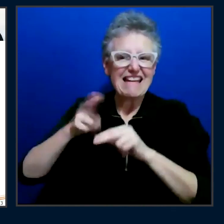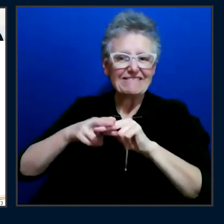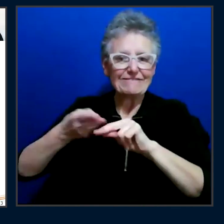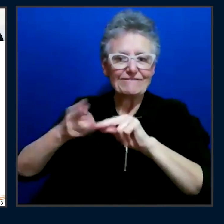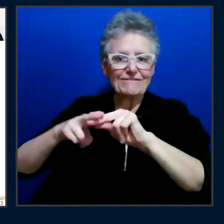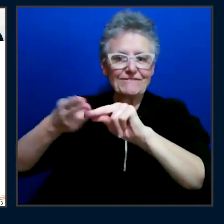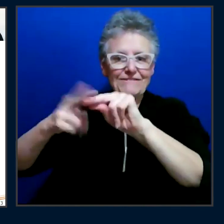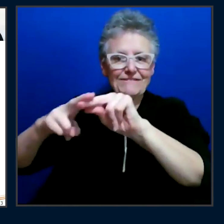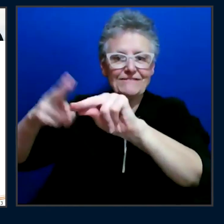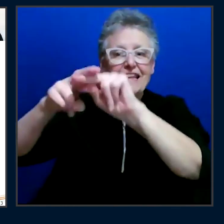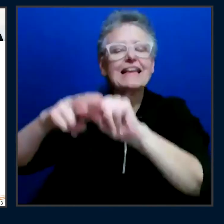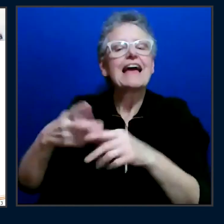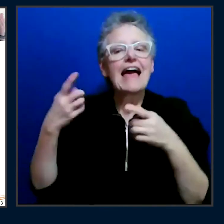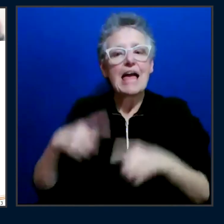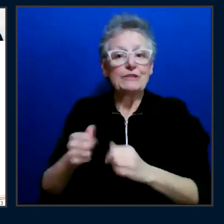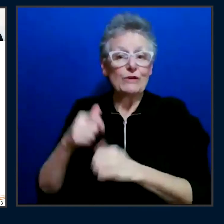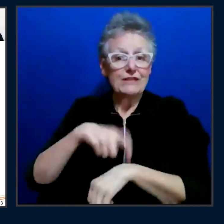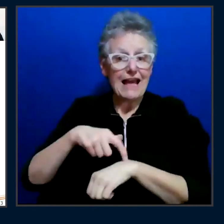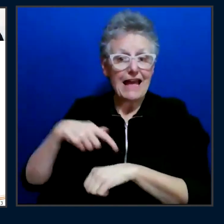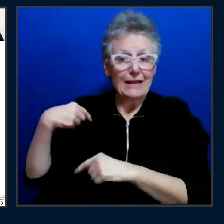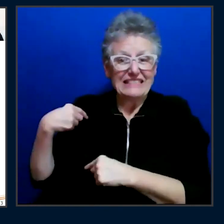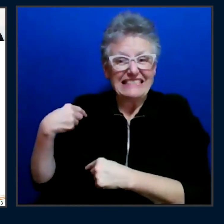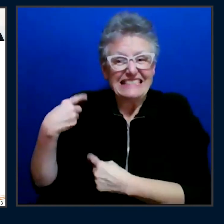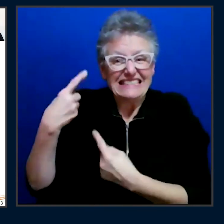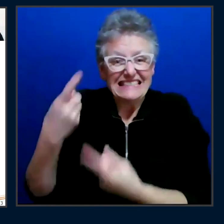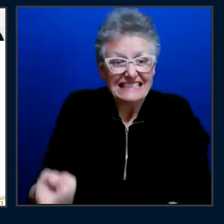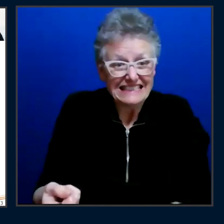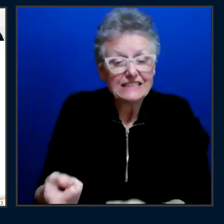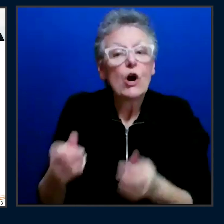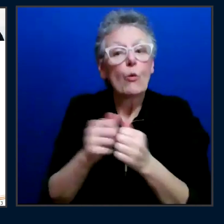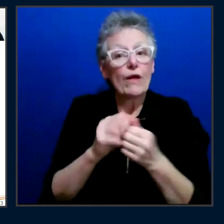and it happens over time with, number one,